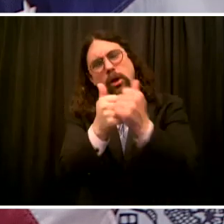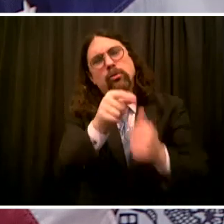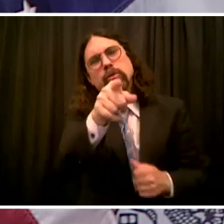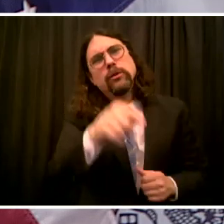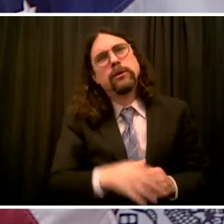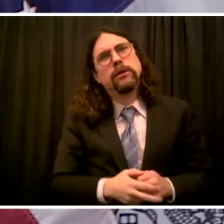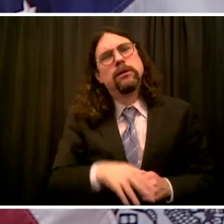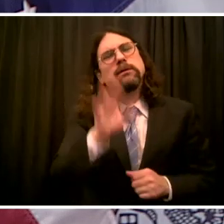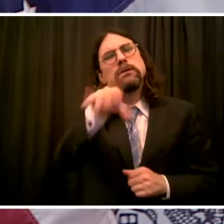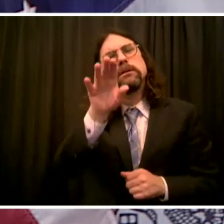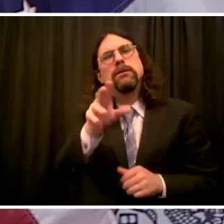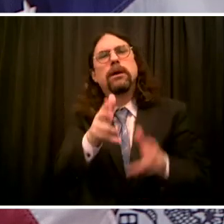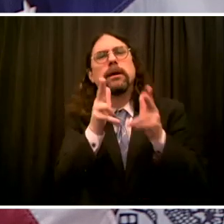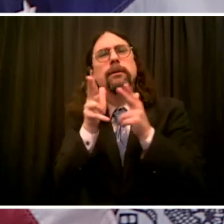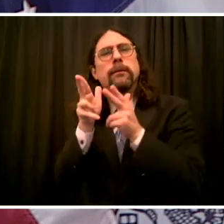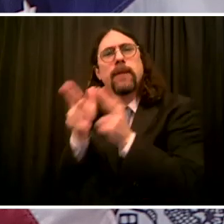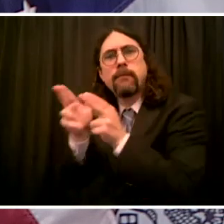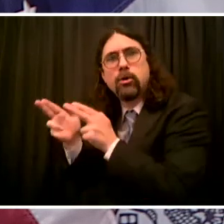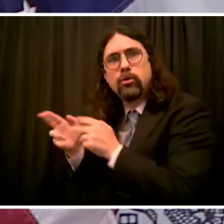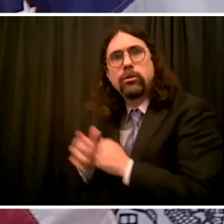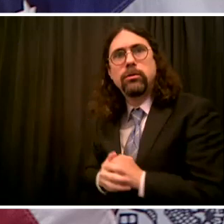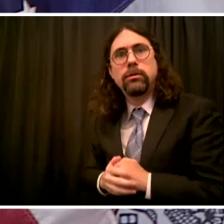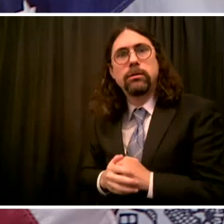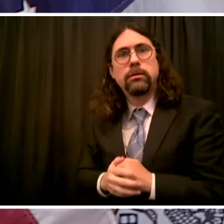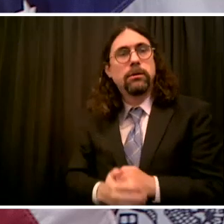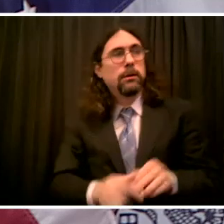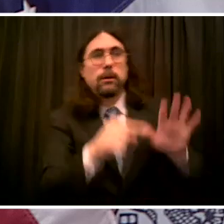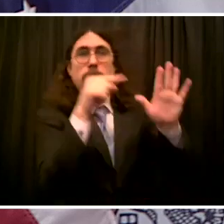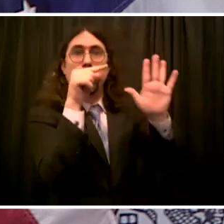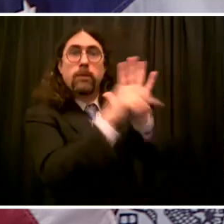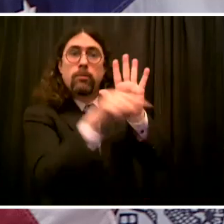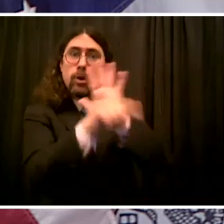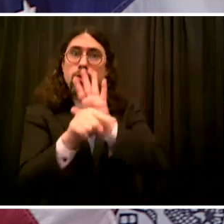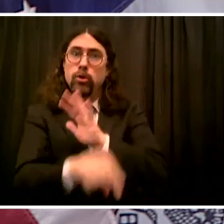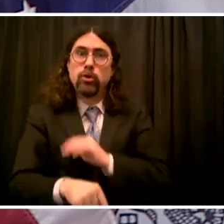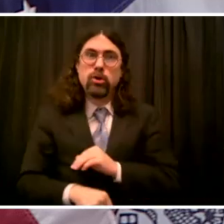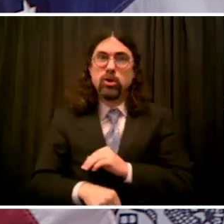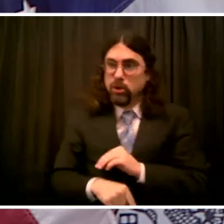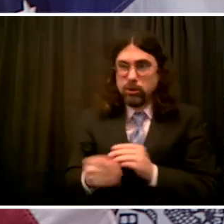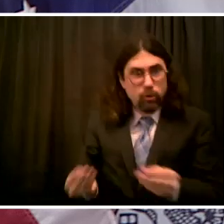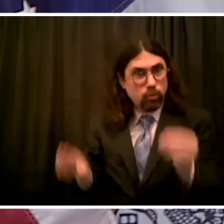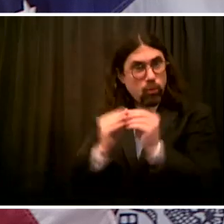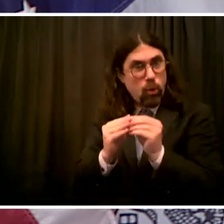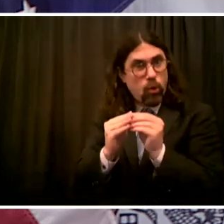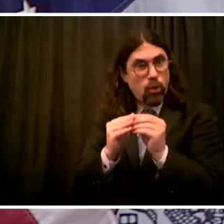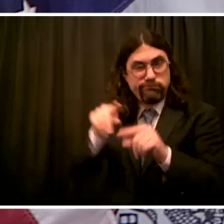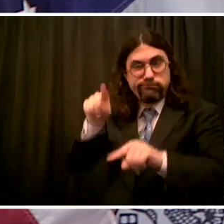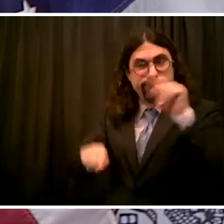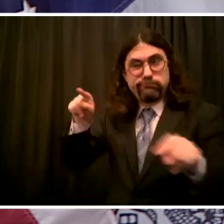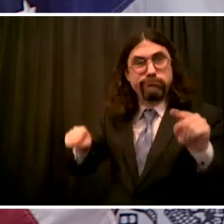ROBBERIES ACROSS THIS CITY. DISPARITIES EXIST IN EVERY FACET OF LIFE. NOT JUST IN